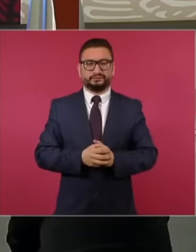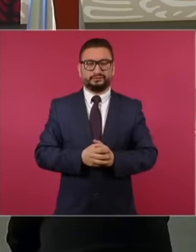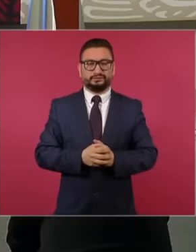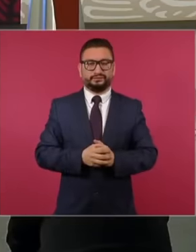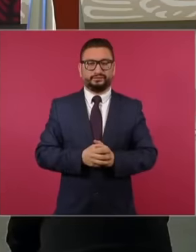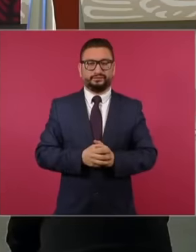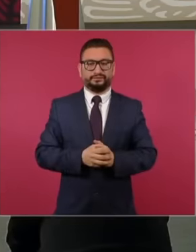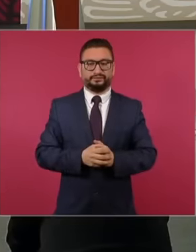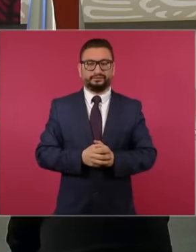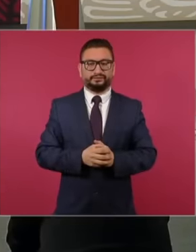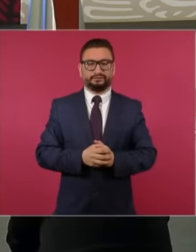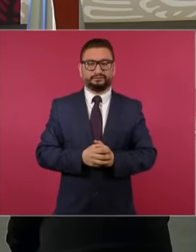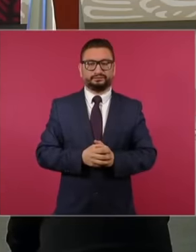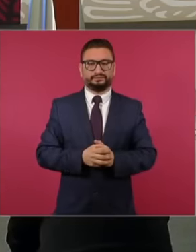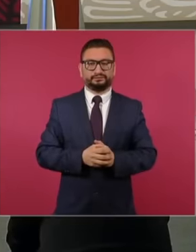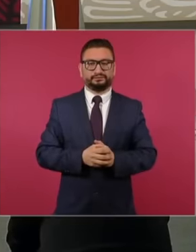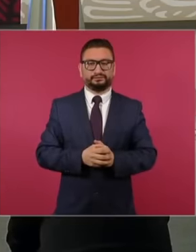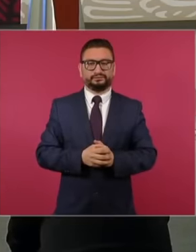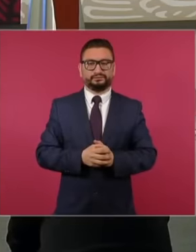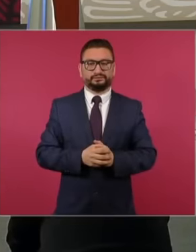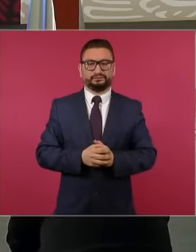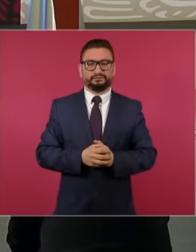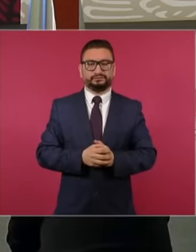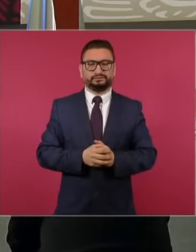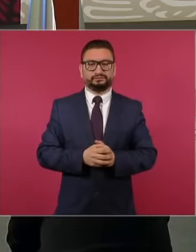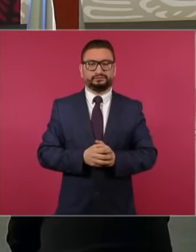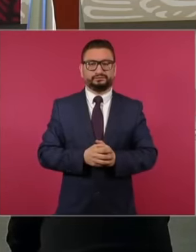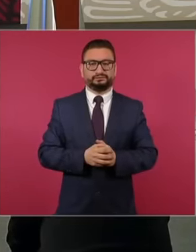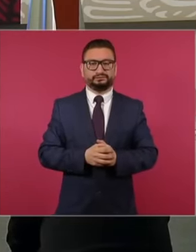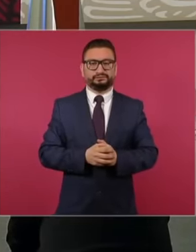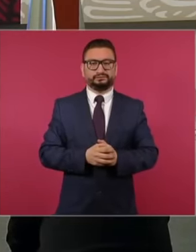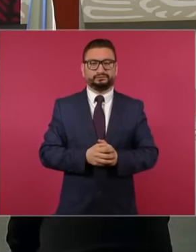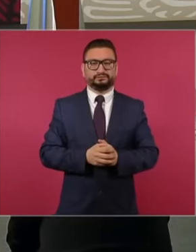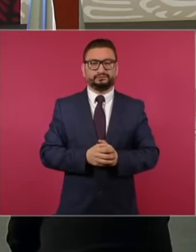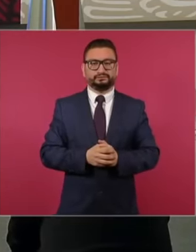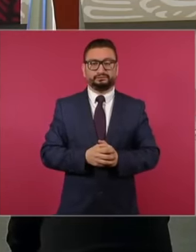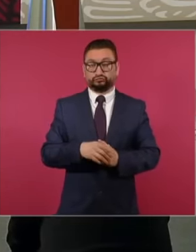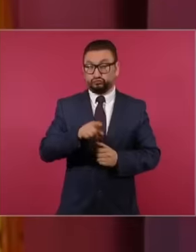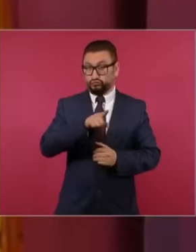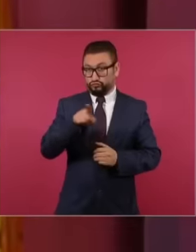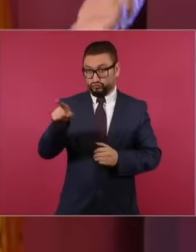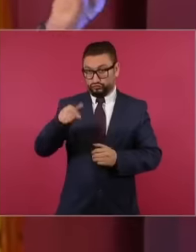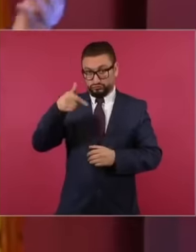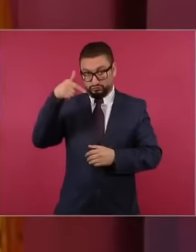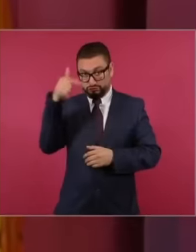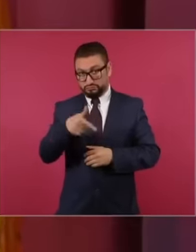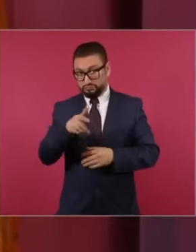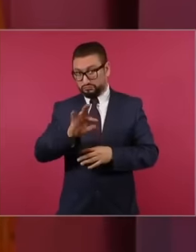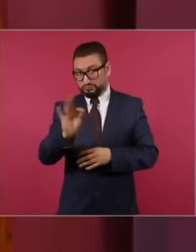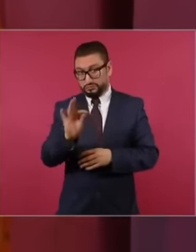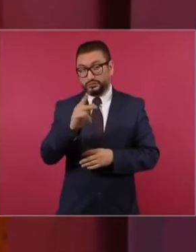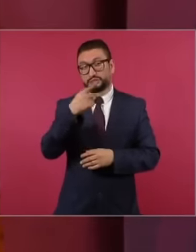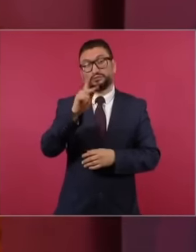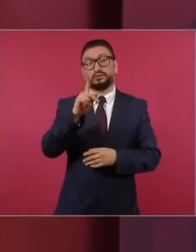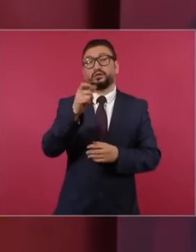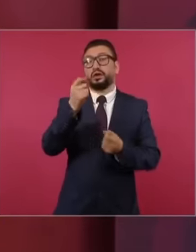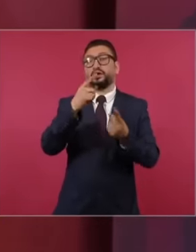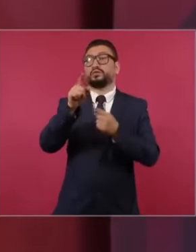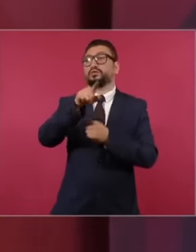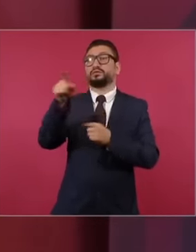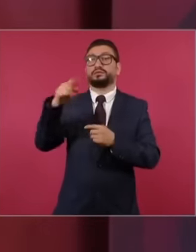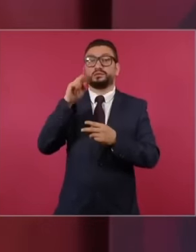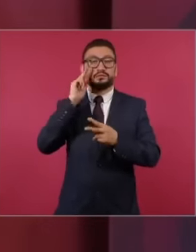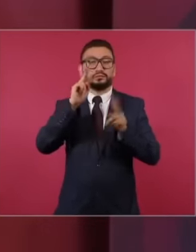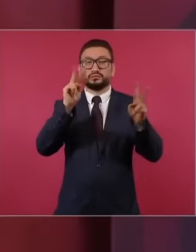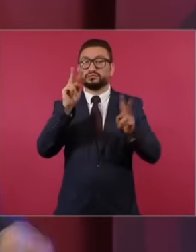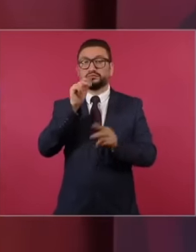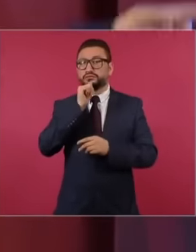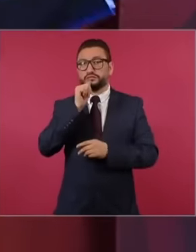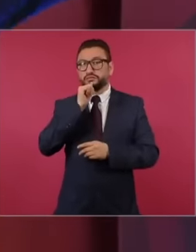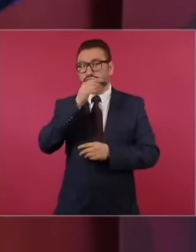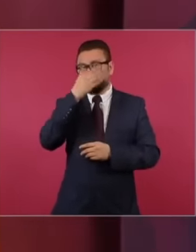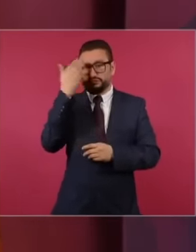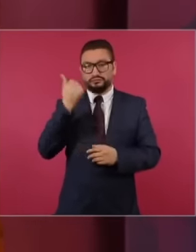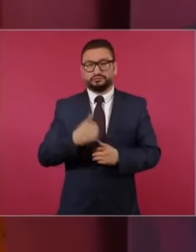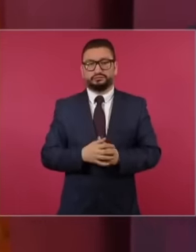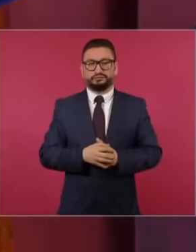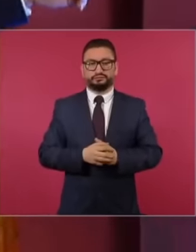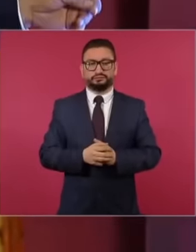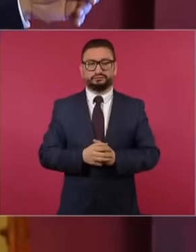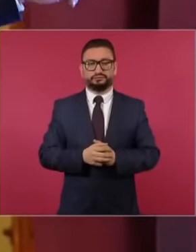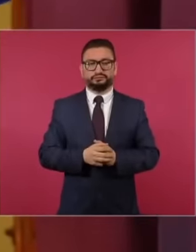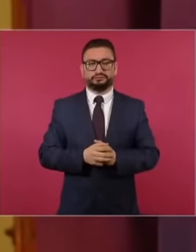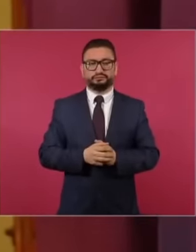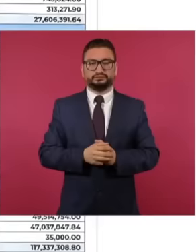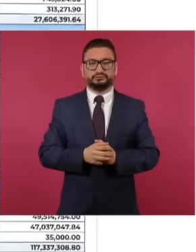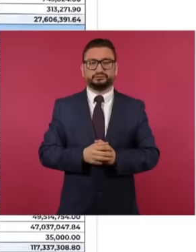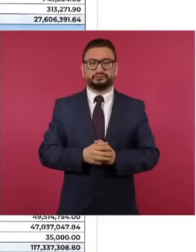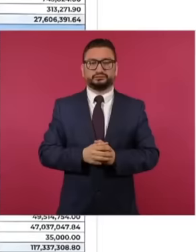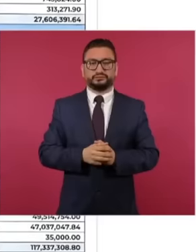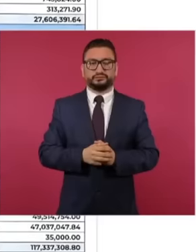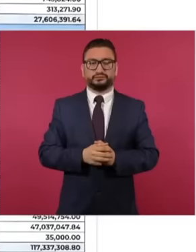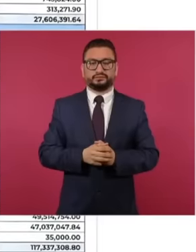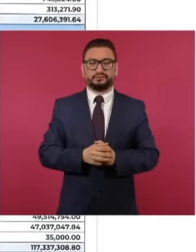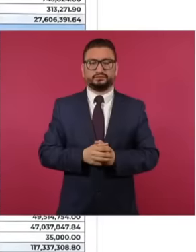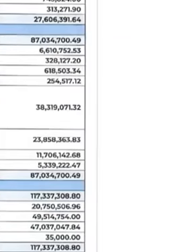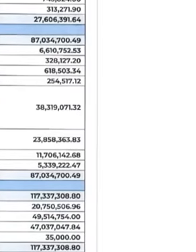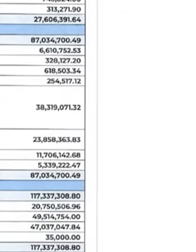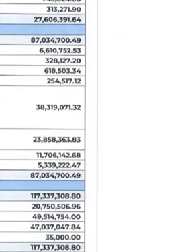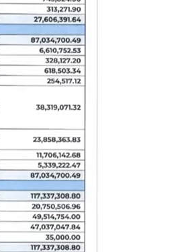this had been You realize it, but maybe those who are watching are not not registering